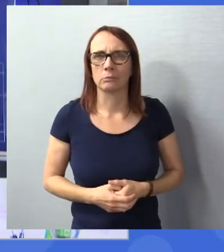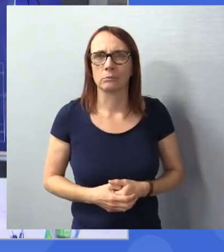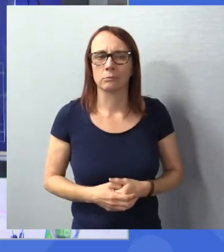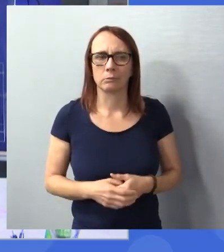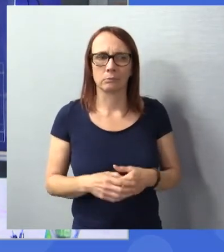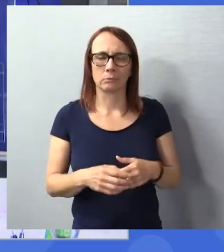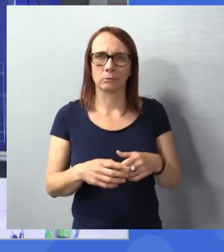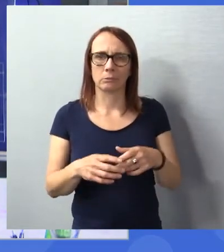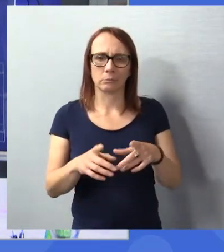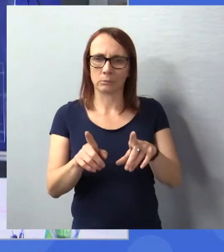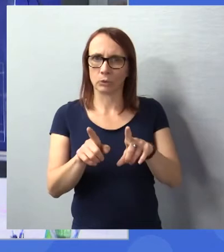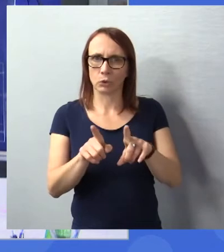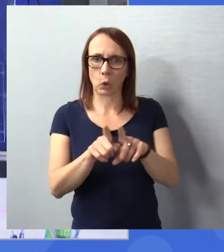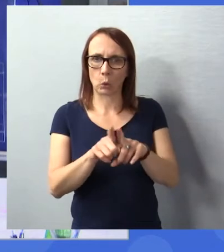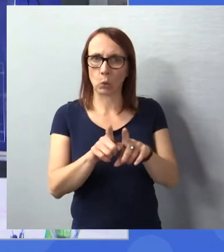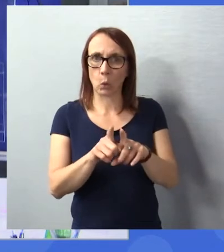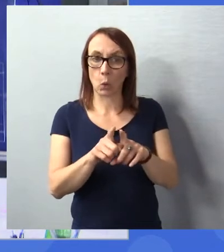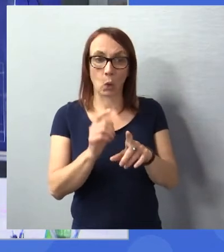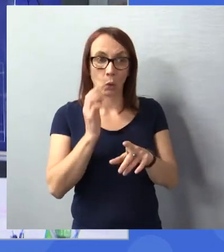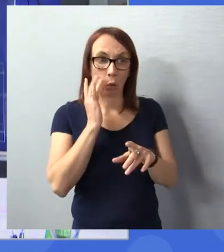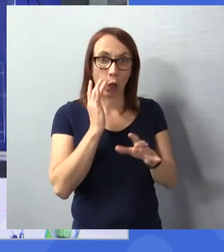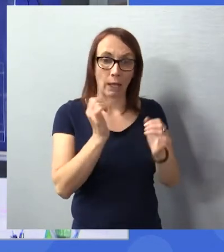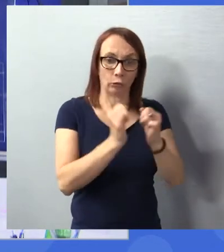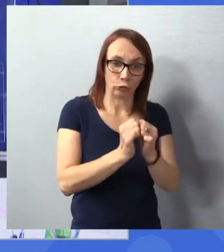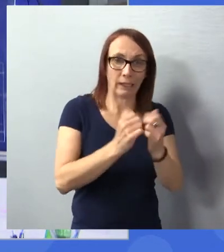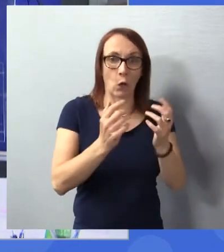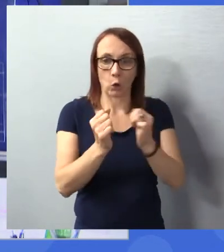they agreed on or if it didn't agree was to stay together and all part is gone a